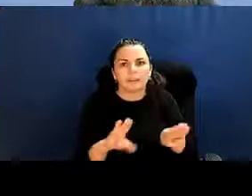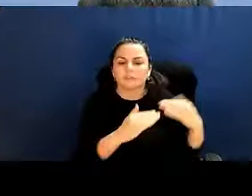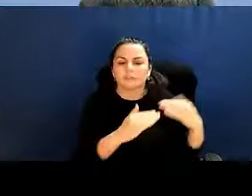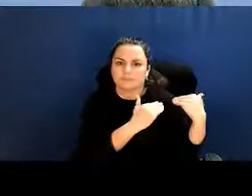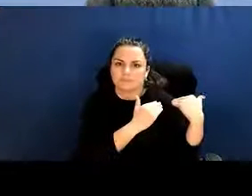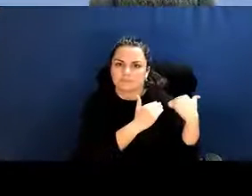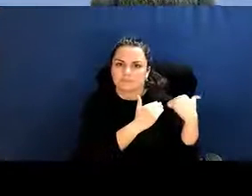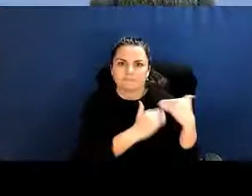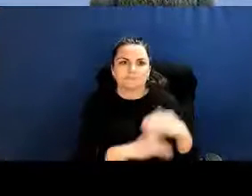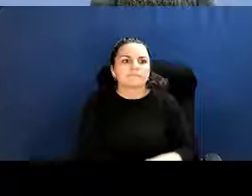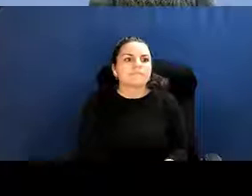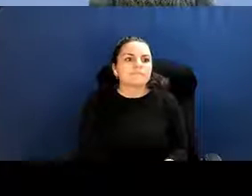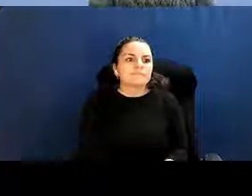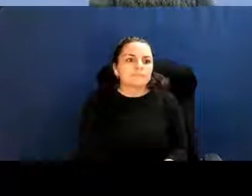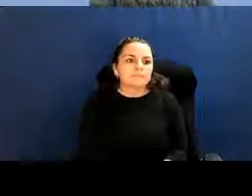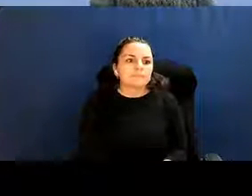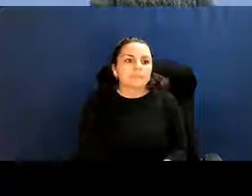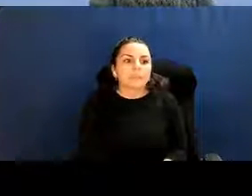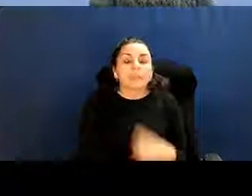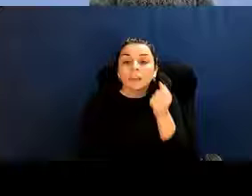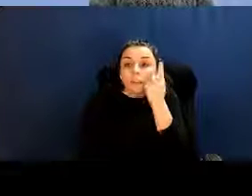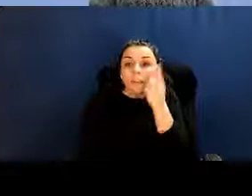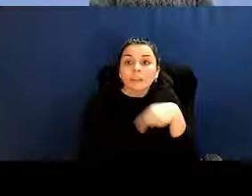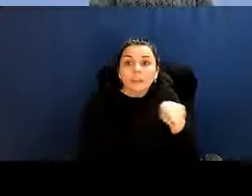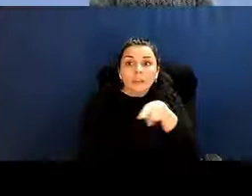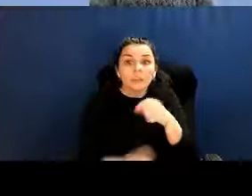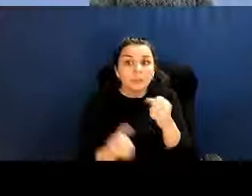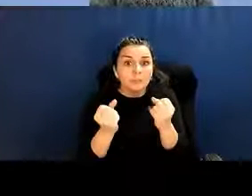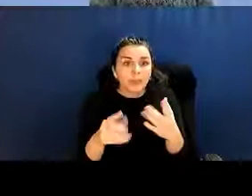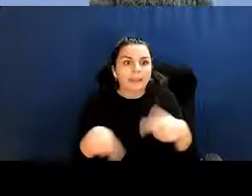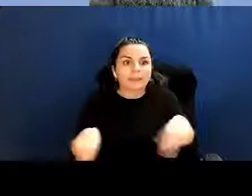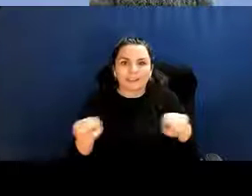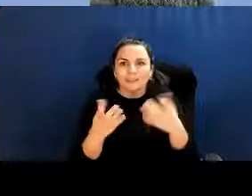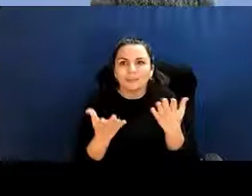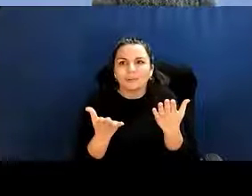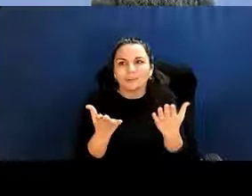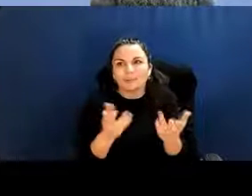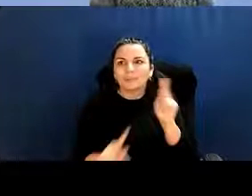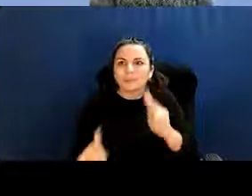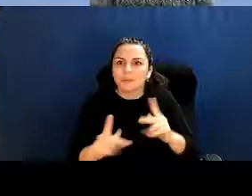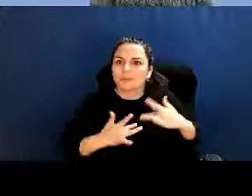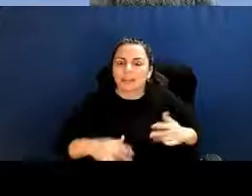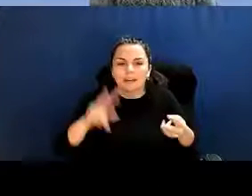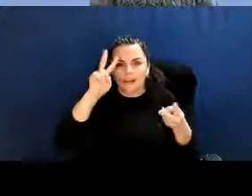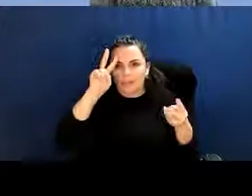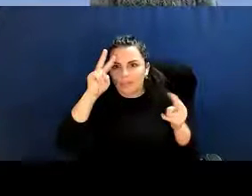So many of you are confused about these different organizations.